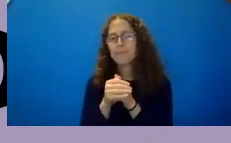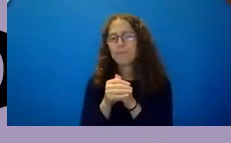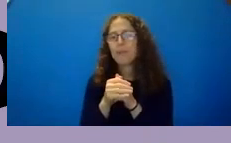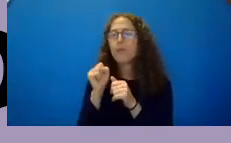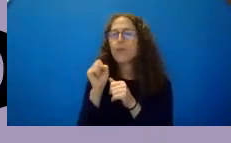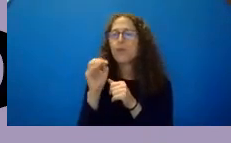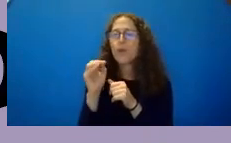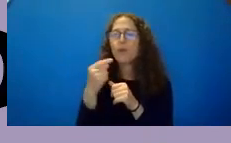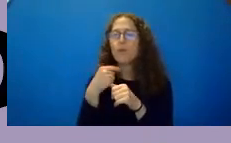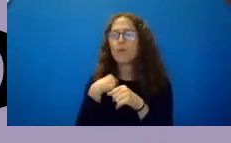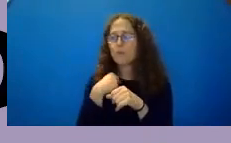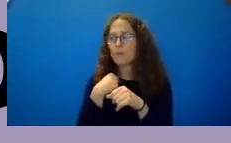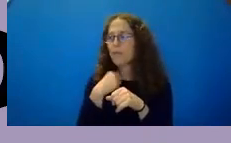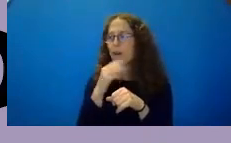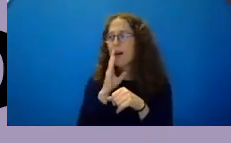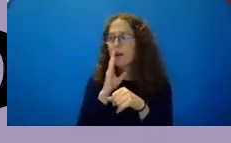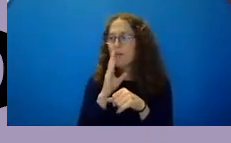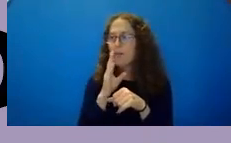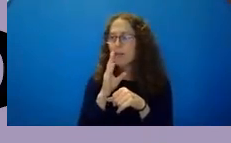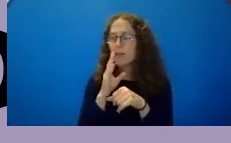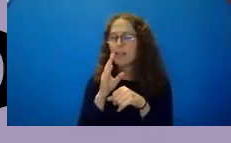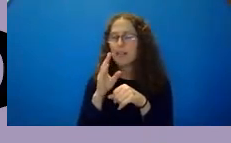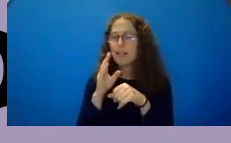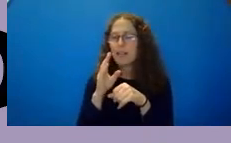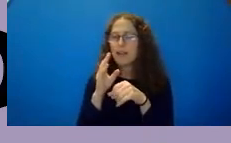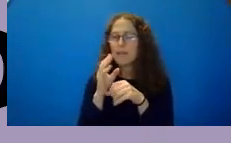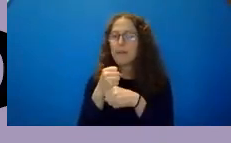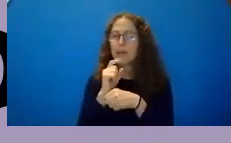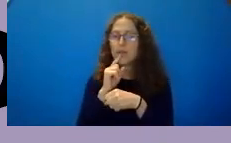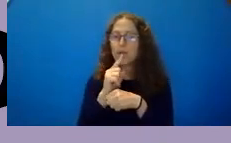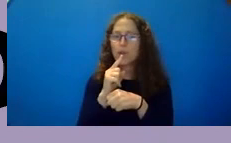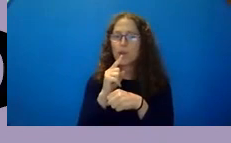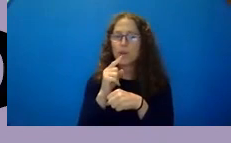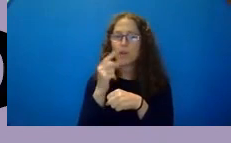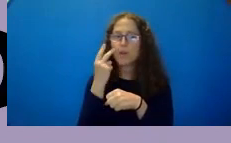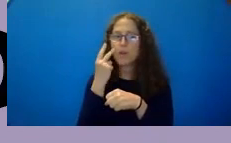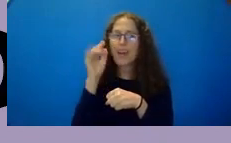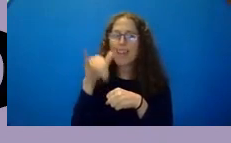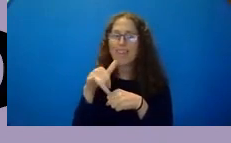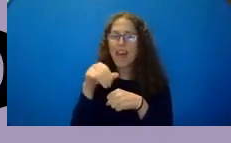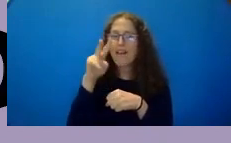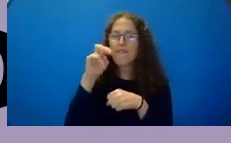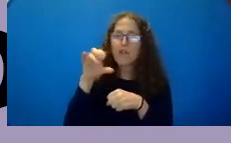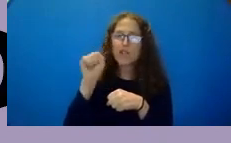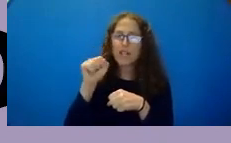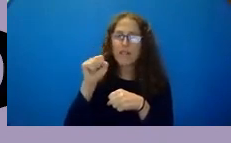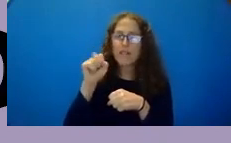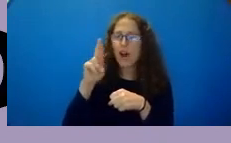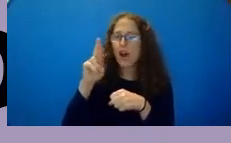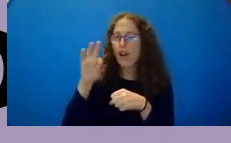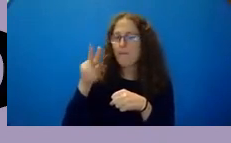MORE EXPLICITLY DETAILED, BUT OVERALL THE PURPOSE IS THE